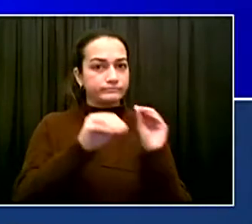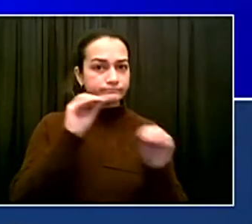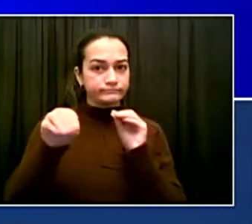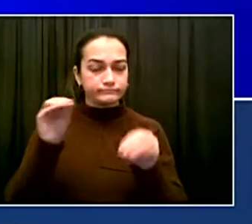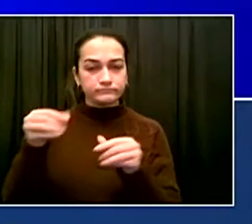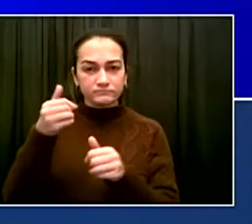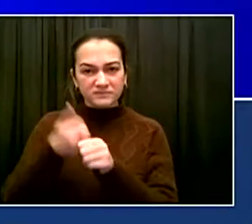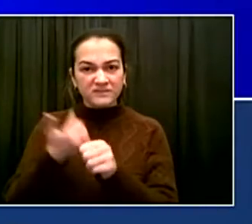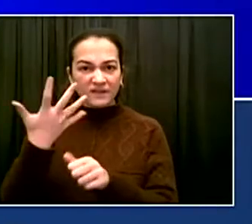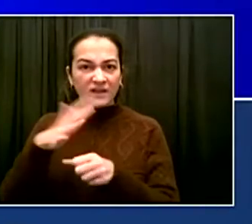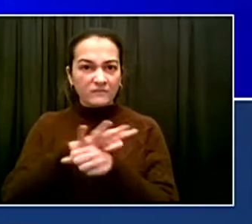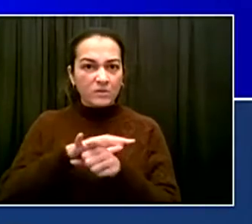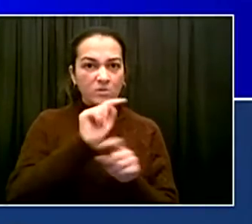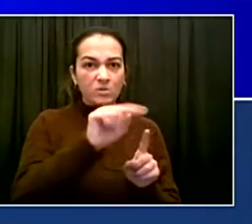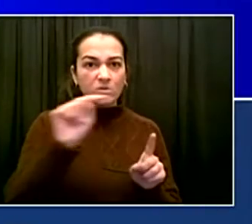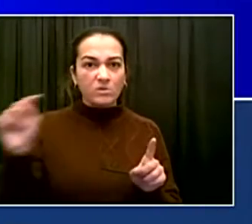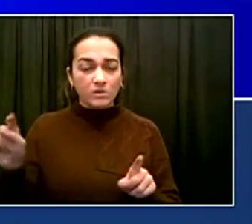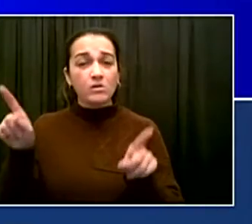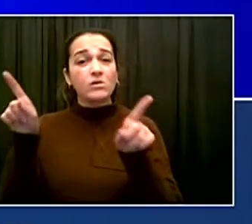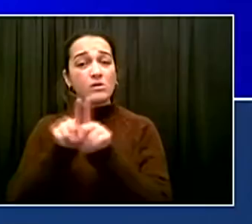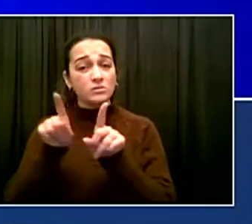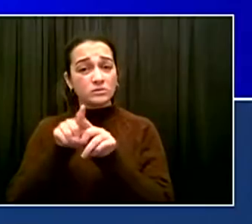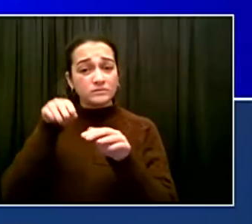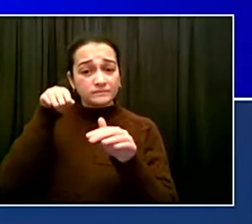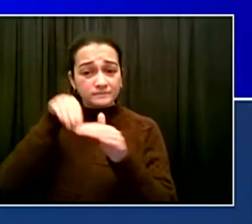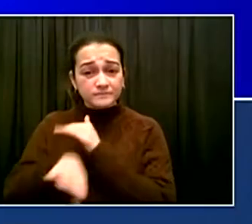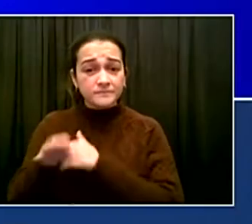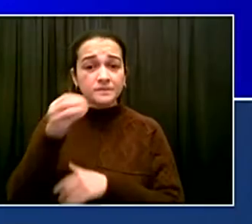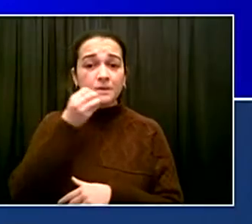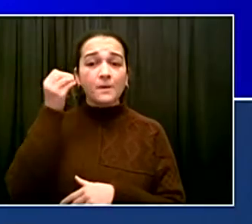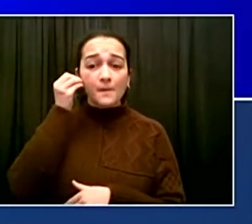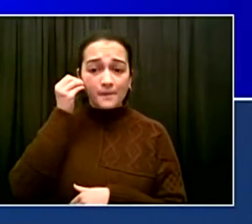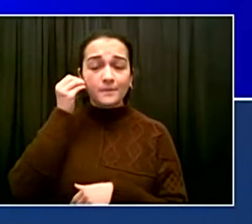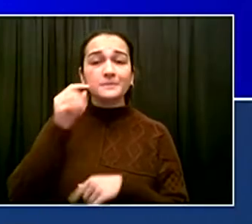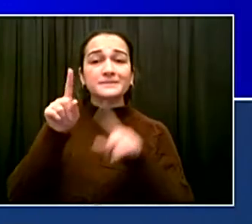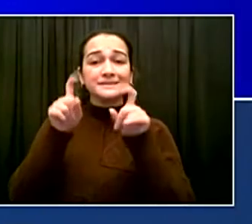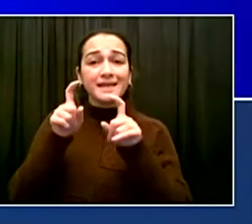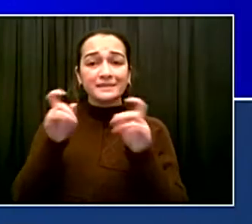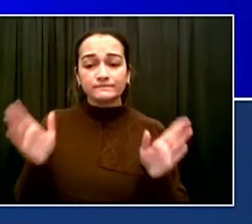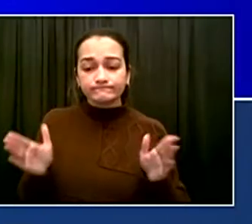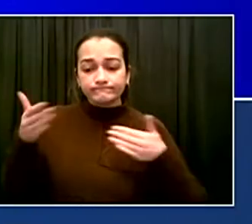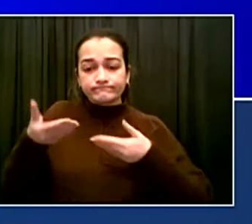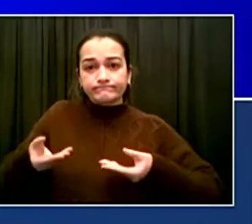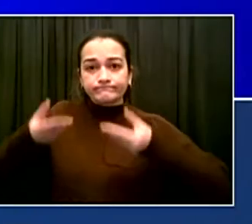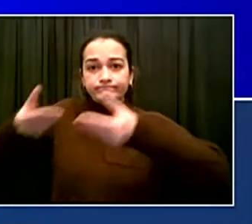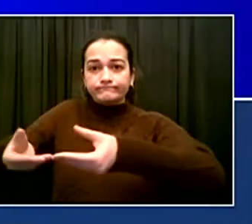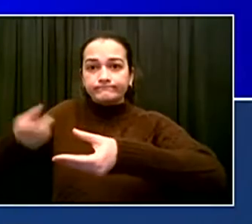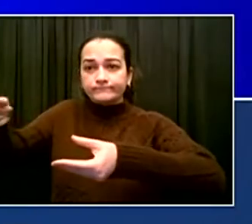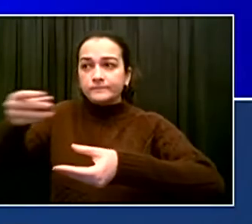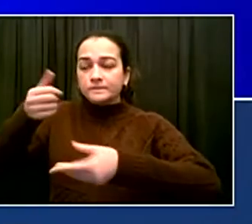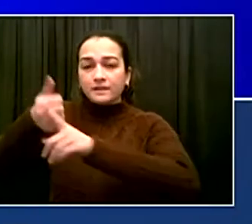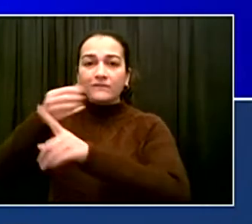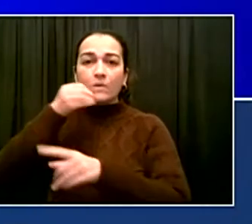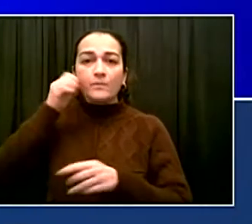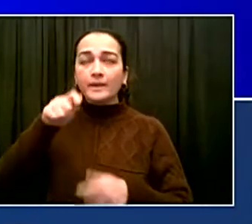TEST KITS MADE AVAILABLE